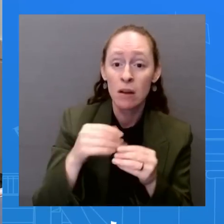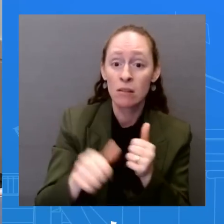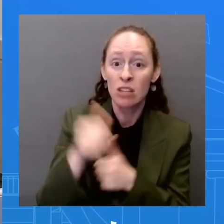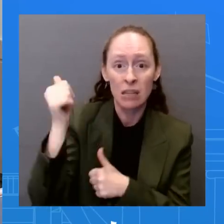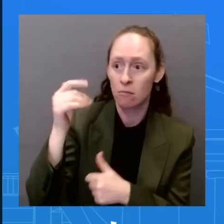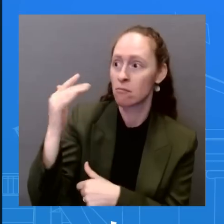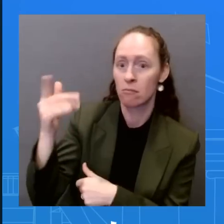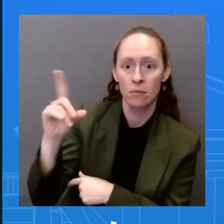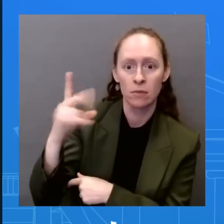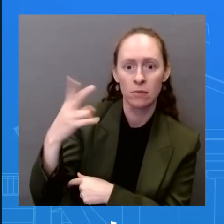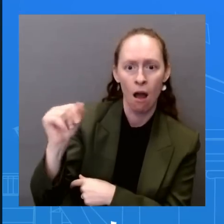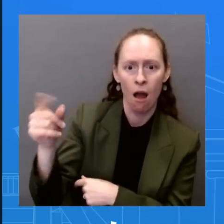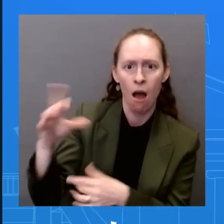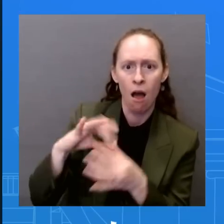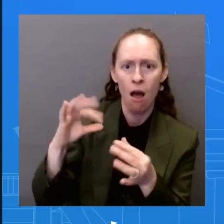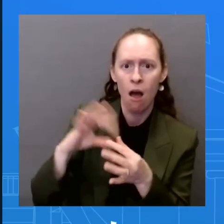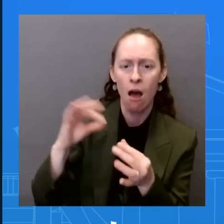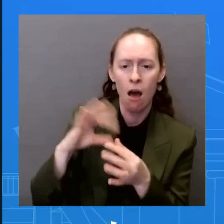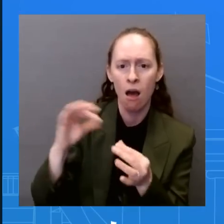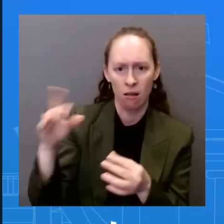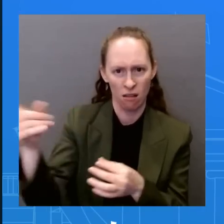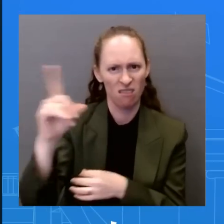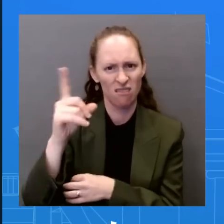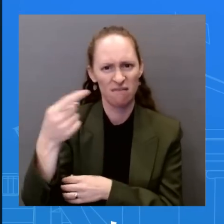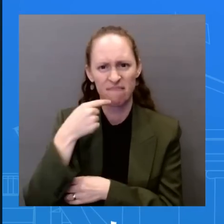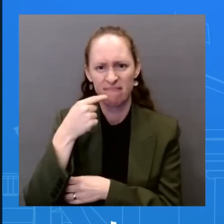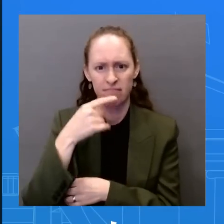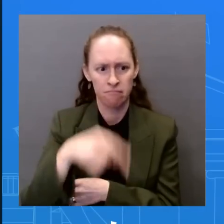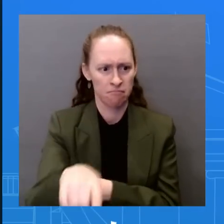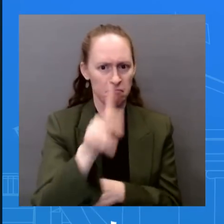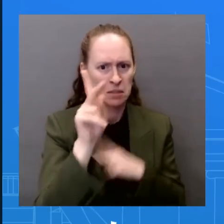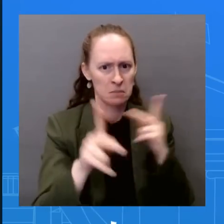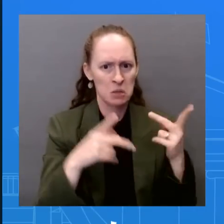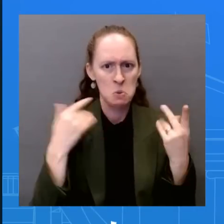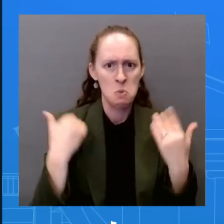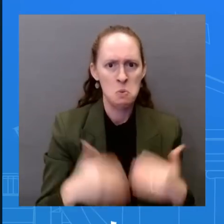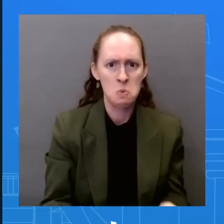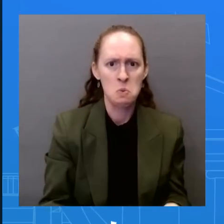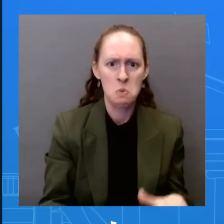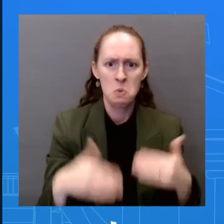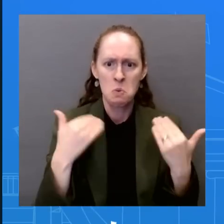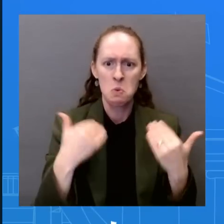Ms. Jean-Pierre: Again, DHS has disputed this report. It's -- and it said it didn't take into account